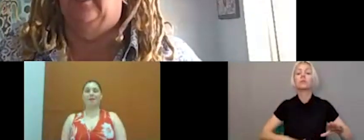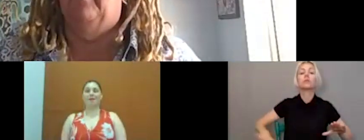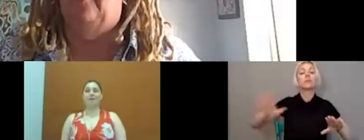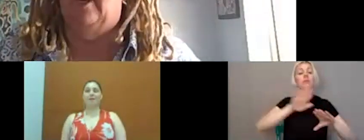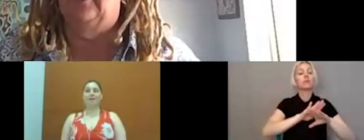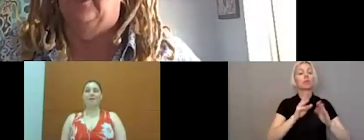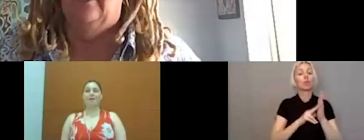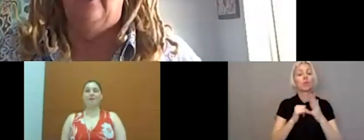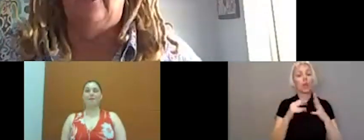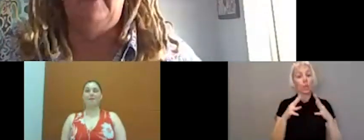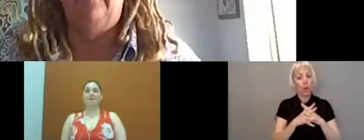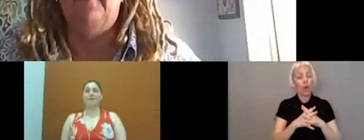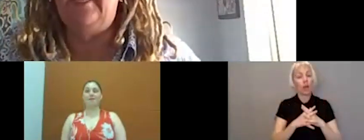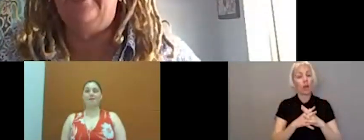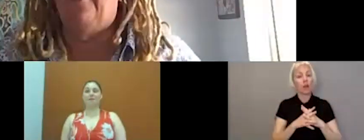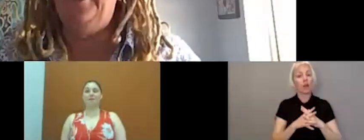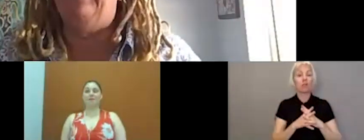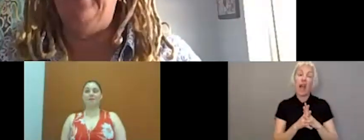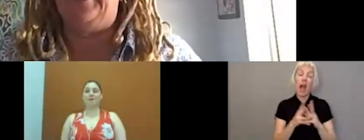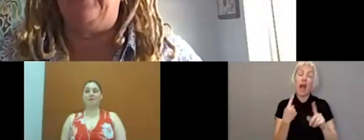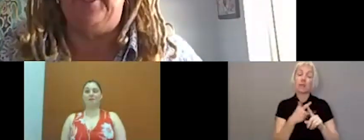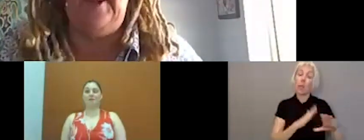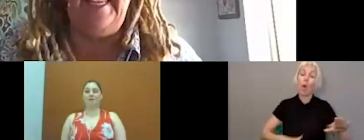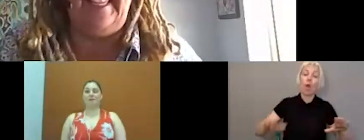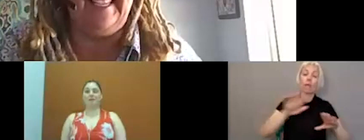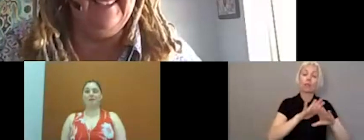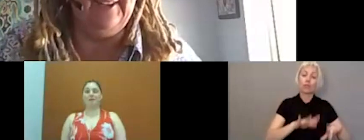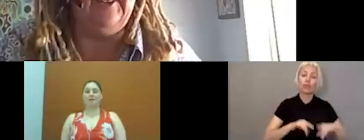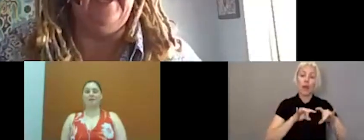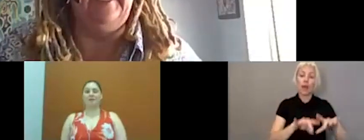Look, I mean, for me, I didn't really have to do anything. Aboriginal people came with